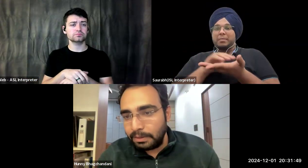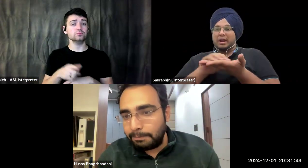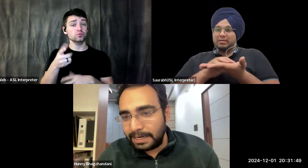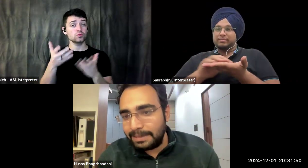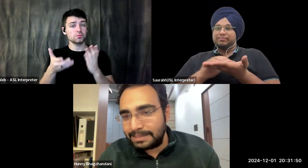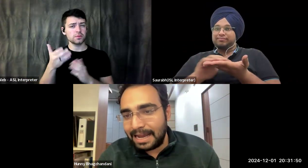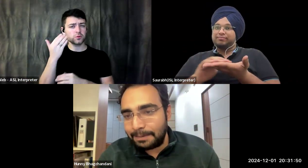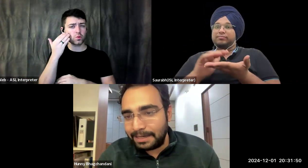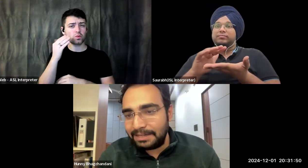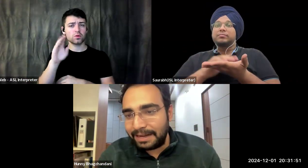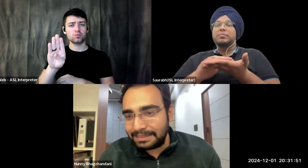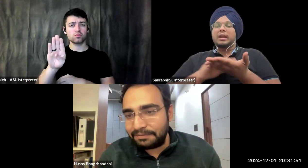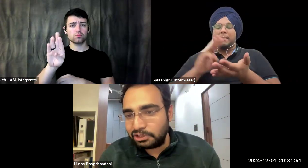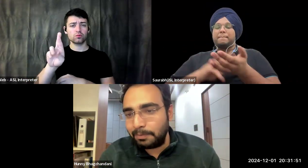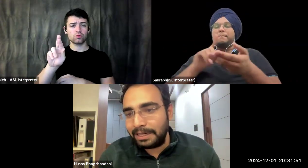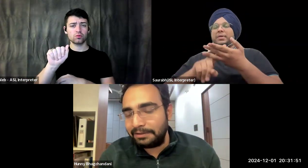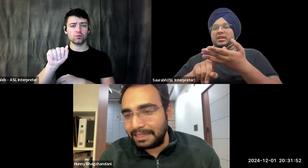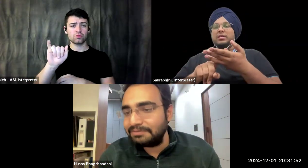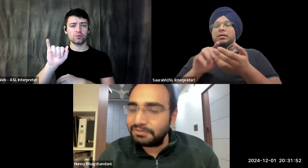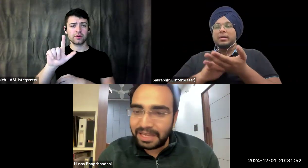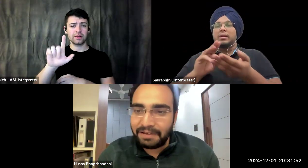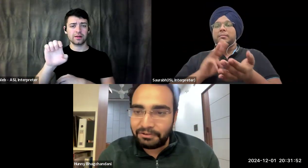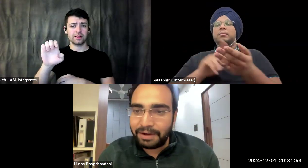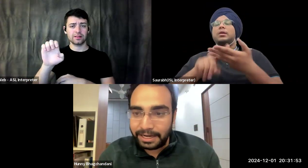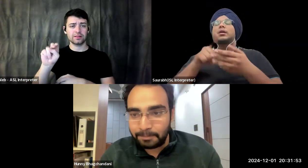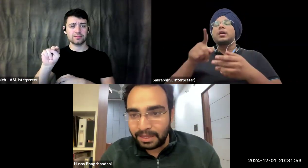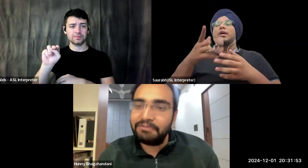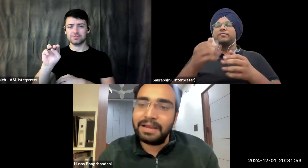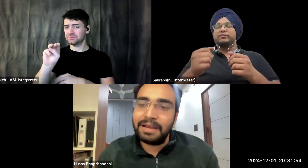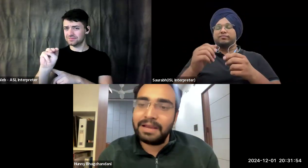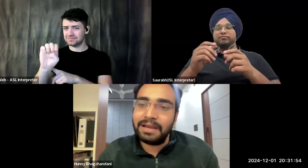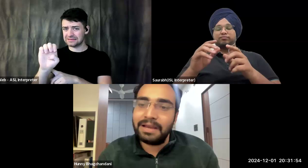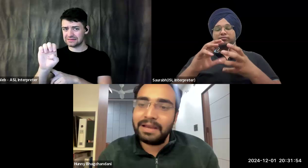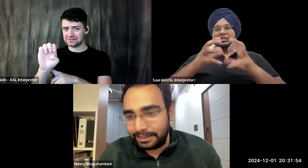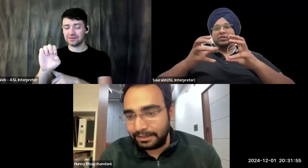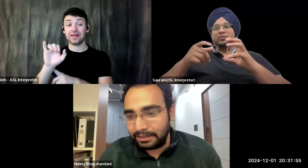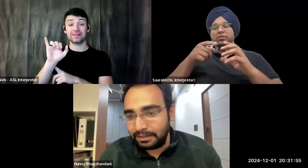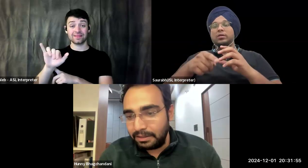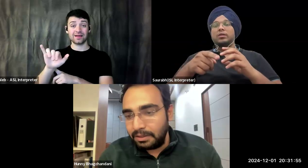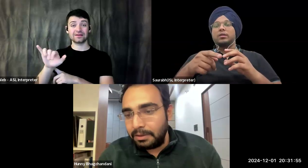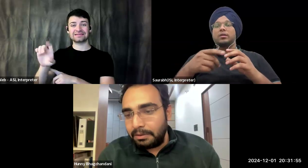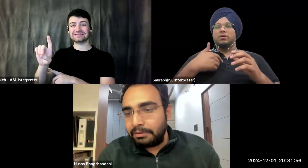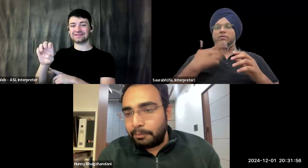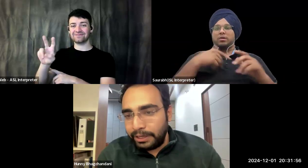BrailleMe is an RBD device, refreshable braille device, which we have acquired. And we are again launching that.